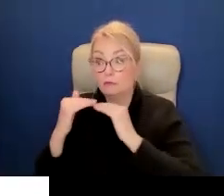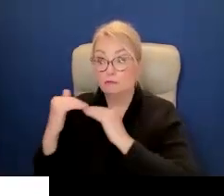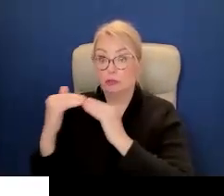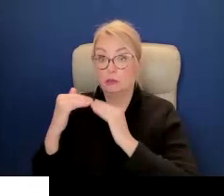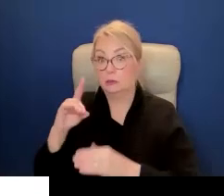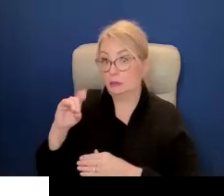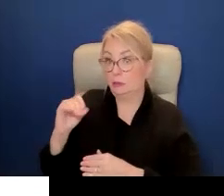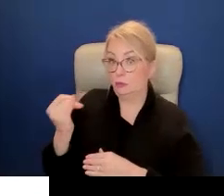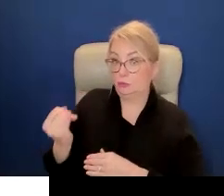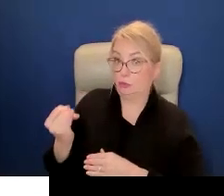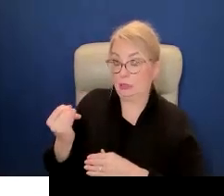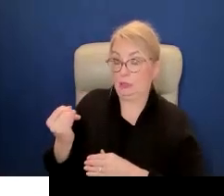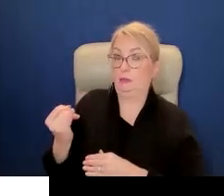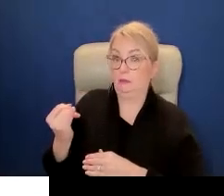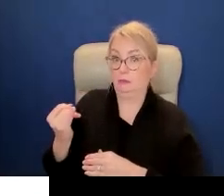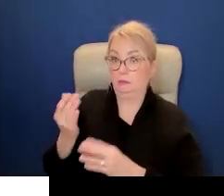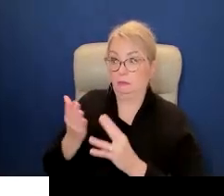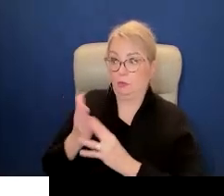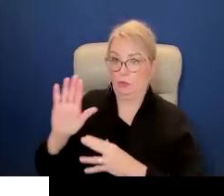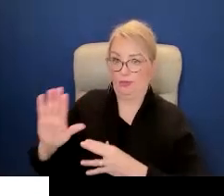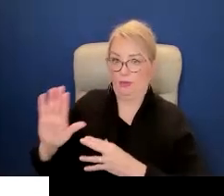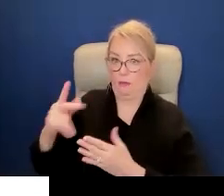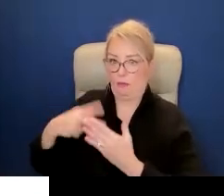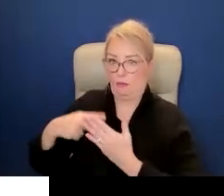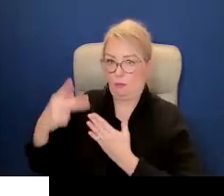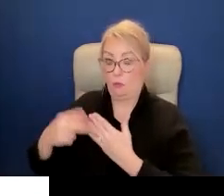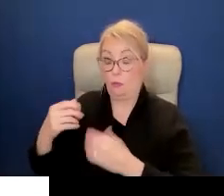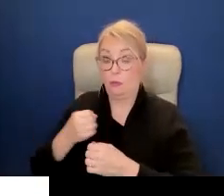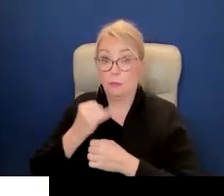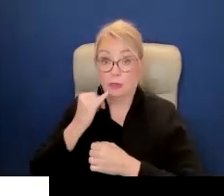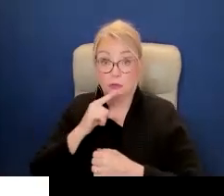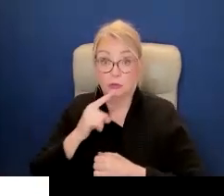So make sure people, when if they say they have an attorney,